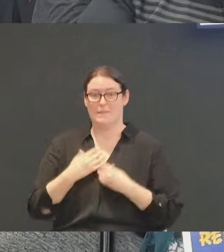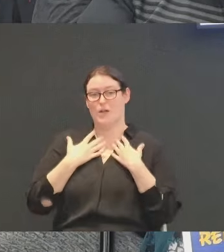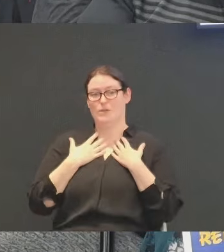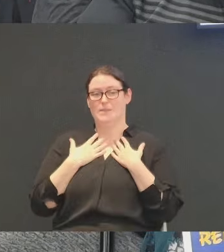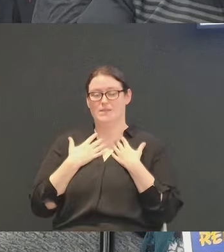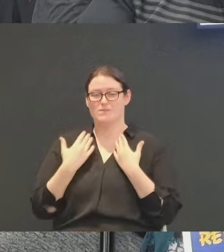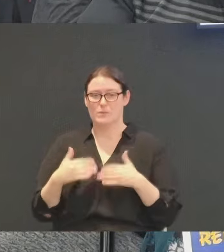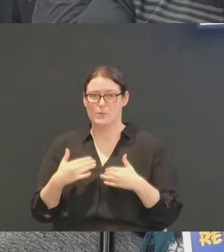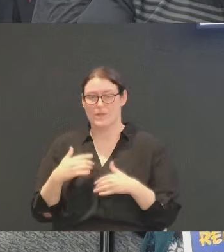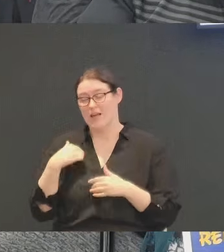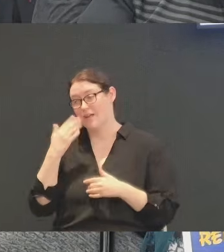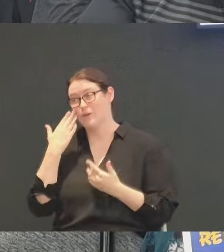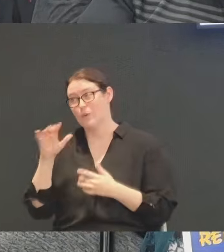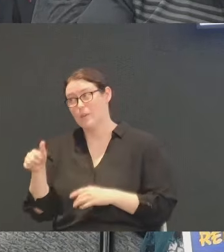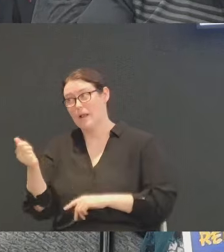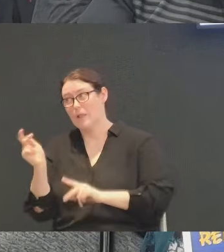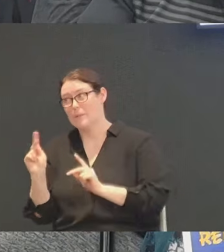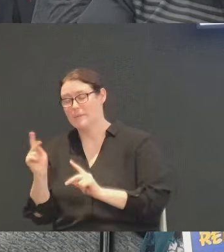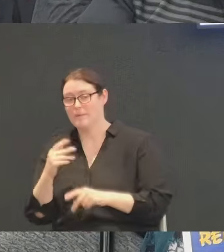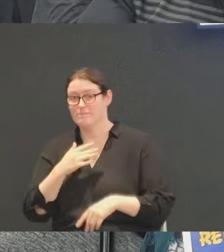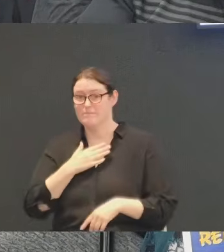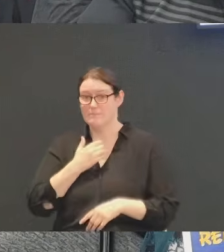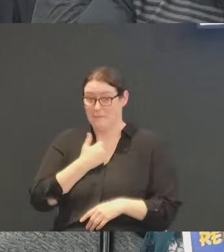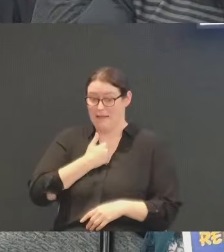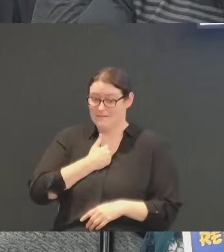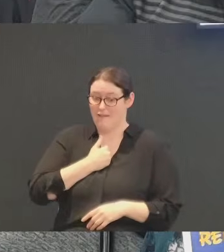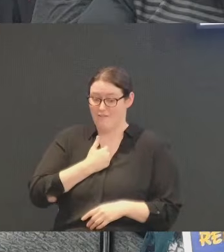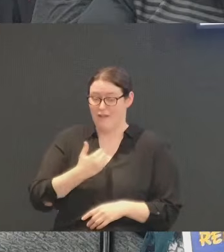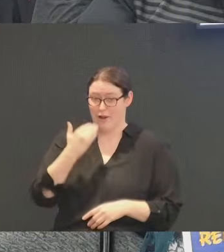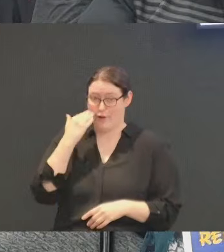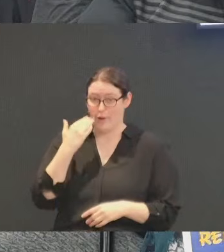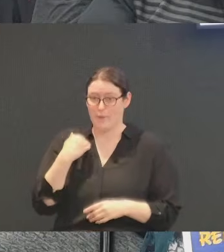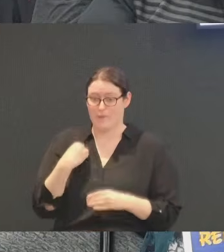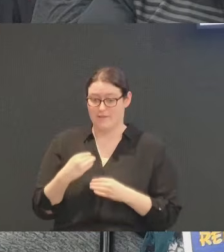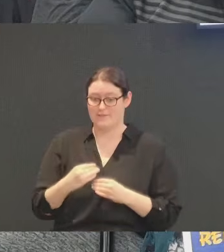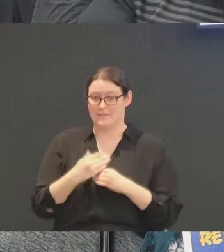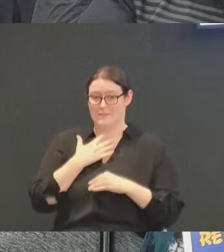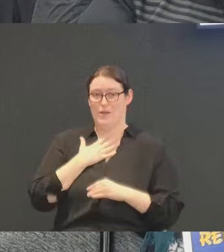I don't know about anyone else, but I know for a fact that my parents inspire me. You know, I